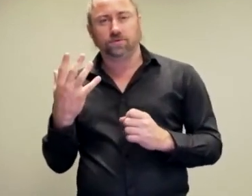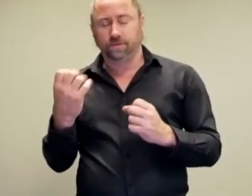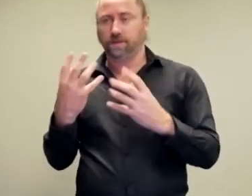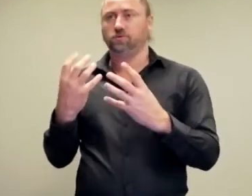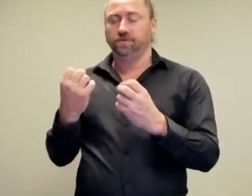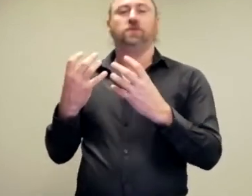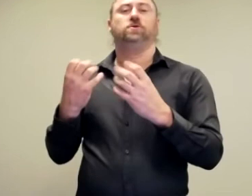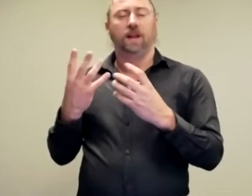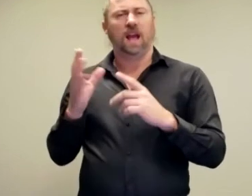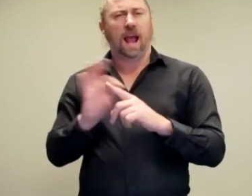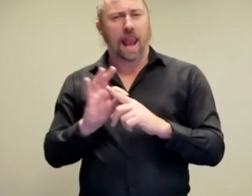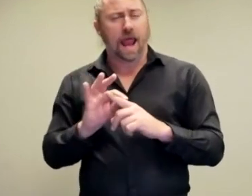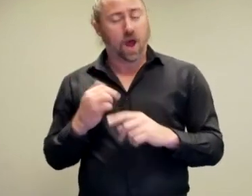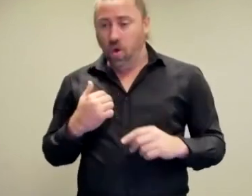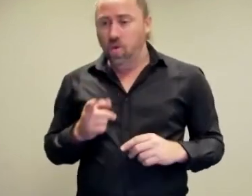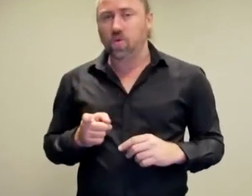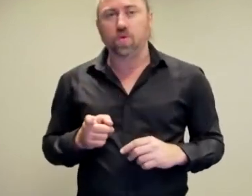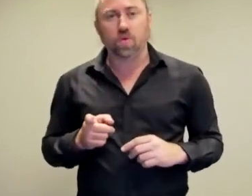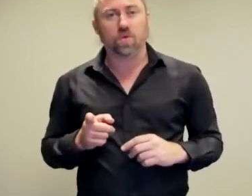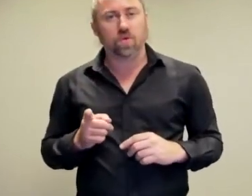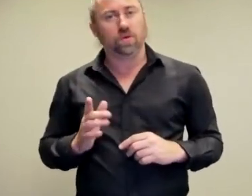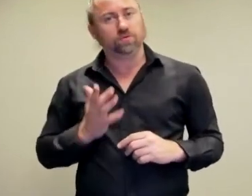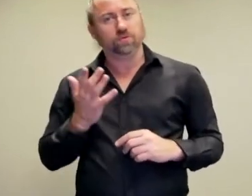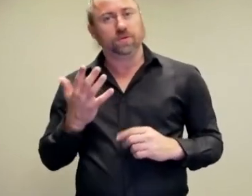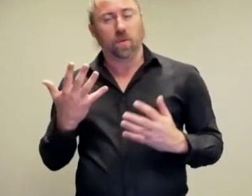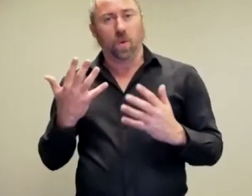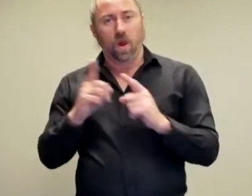that I find a little even more mesmeric I suppose.